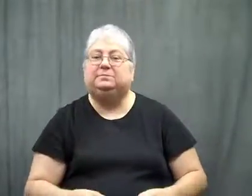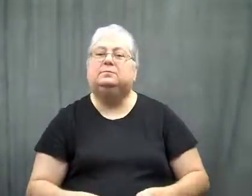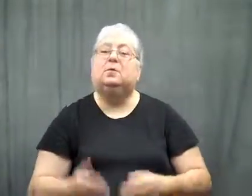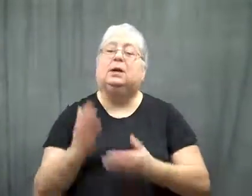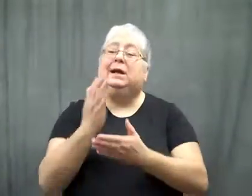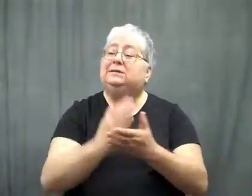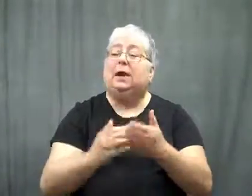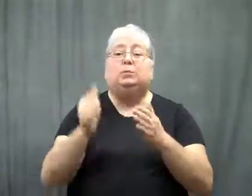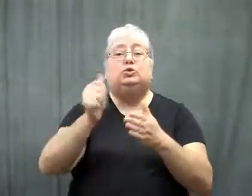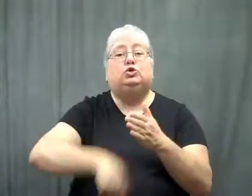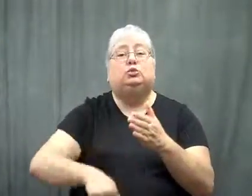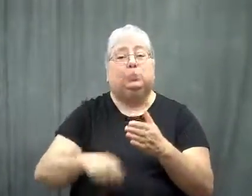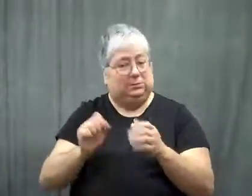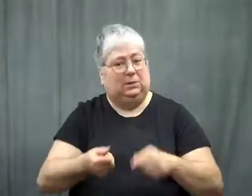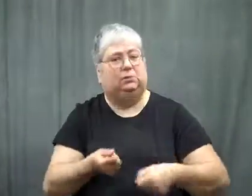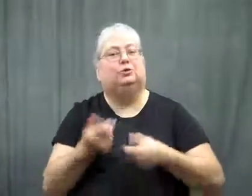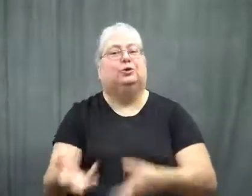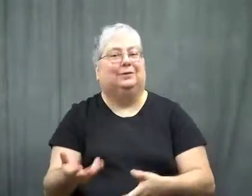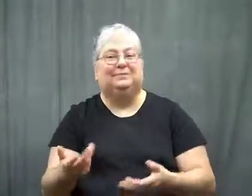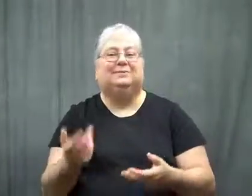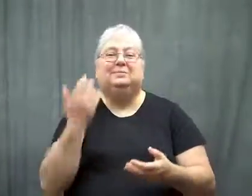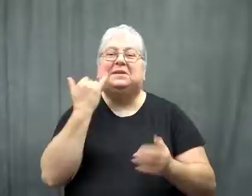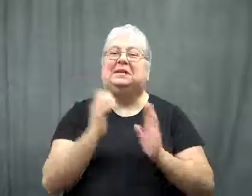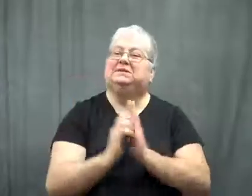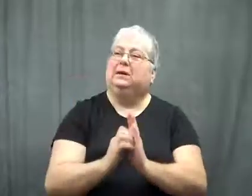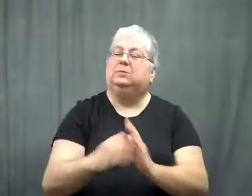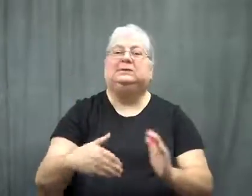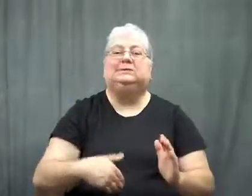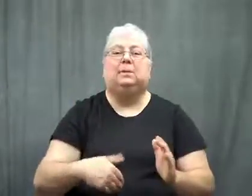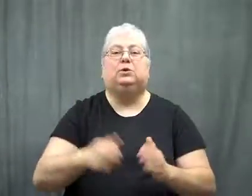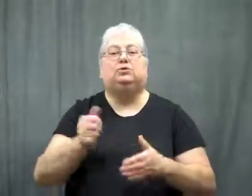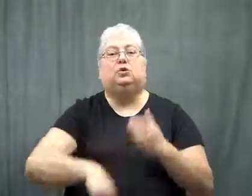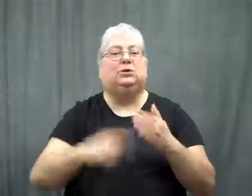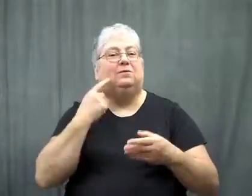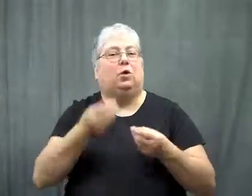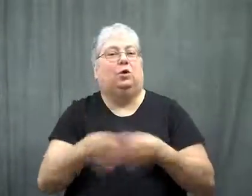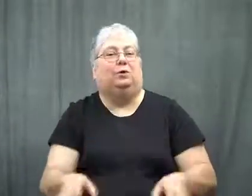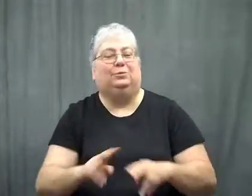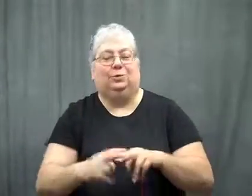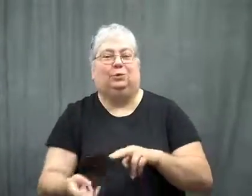Some surgeries increase risk, for example, bariatric surgery to lose weight.